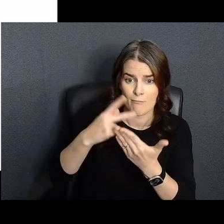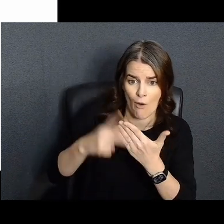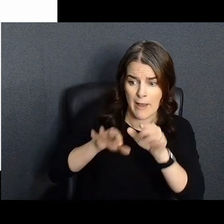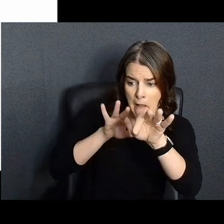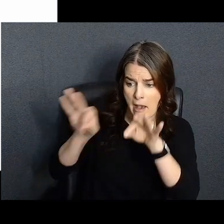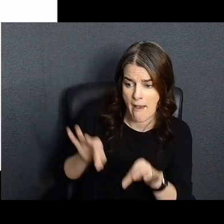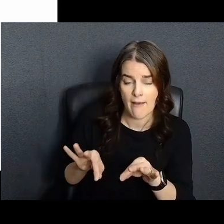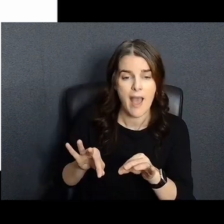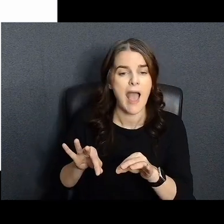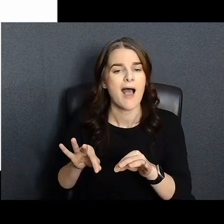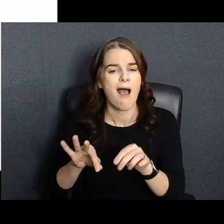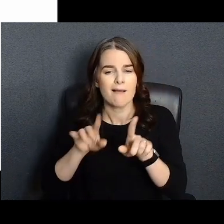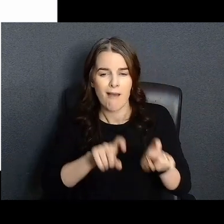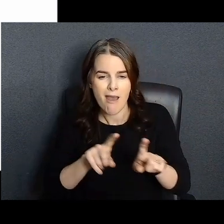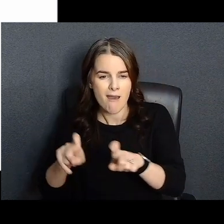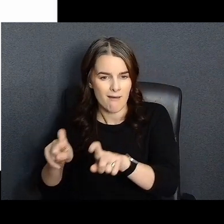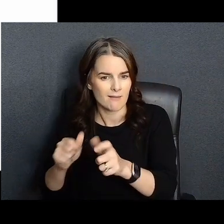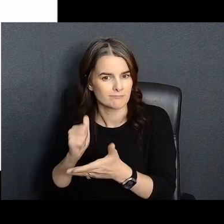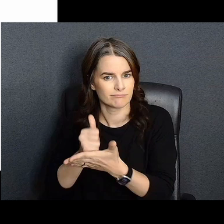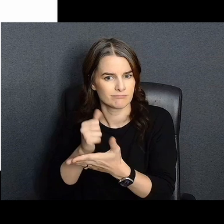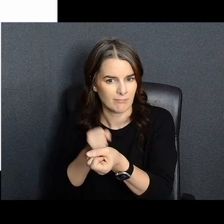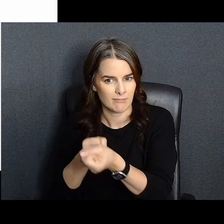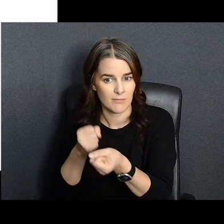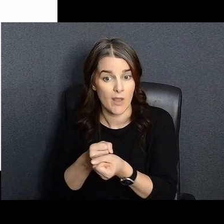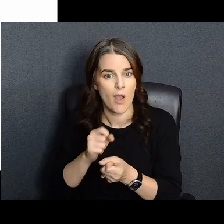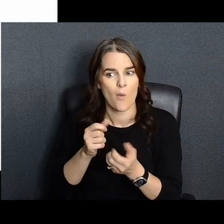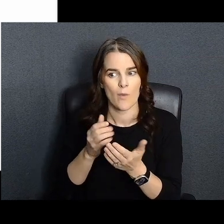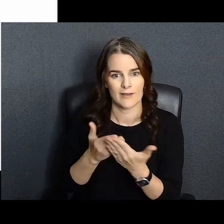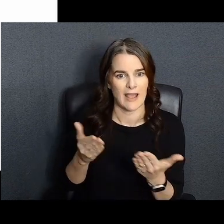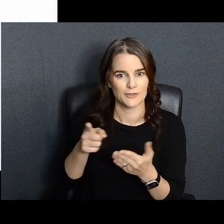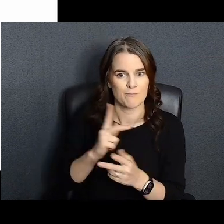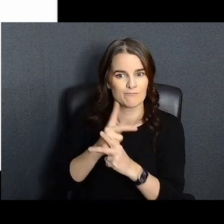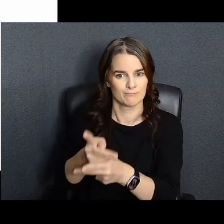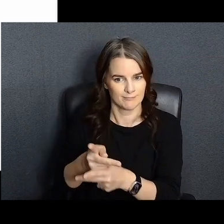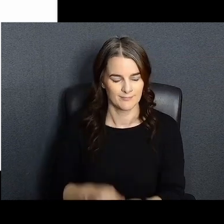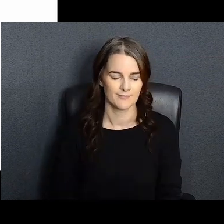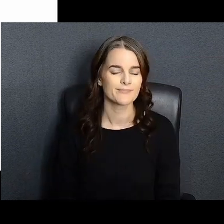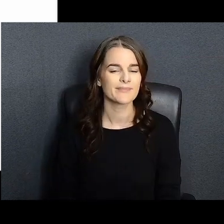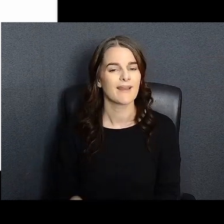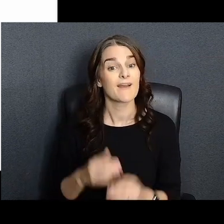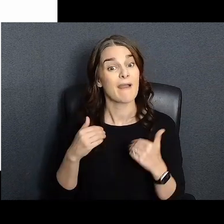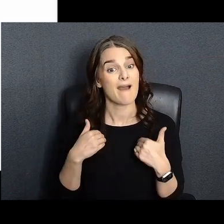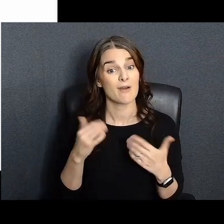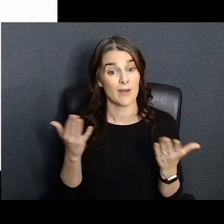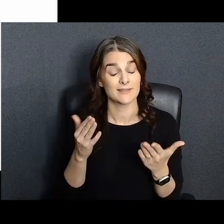with that device you borrowed. We do also have some specific project contracts